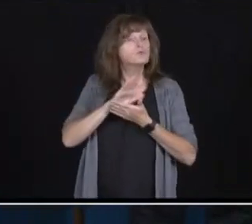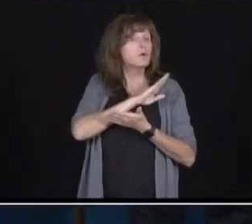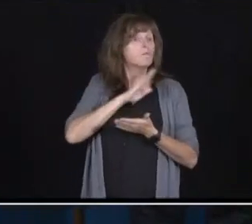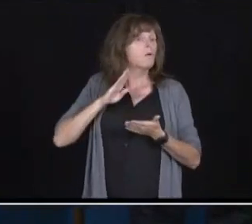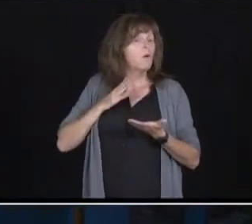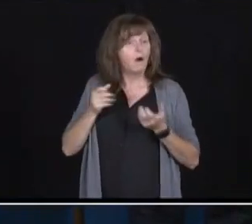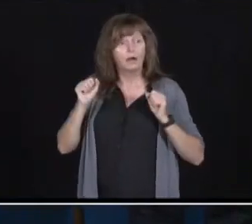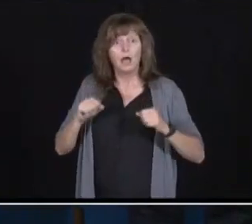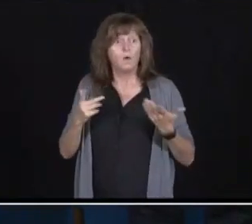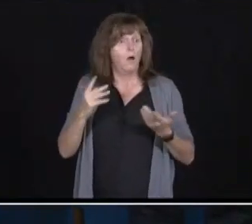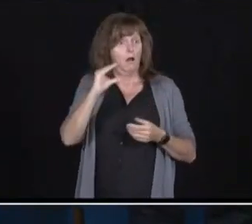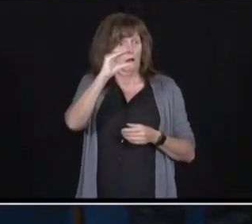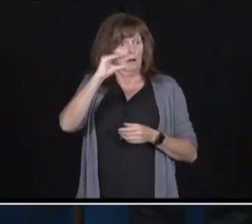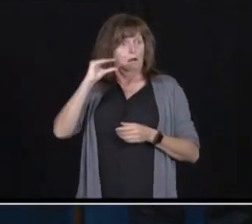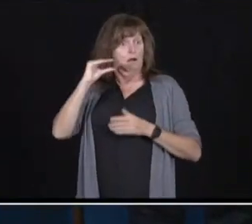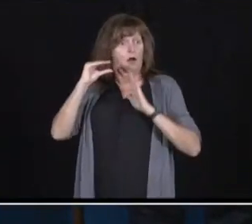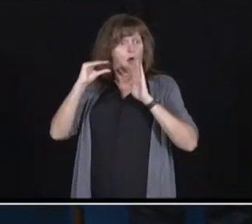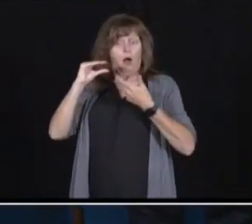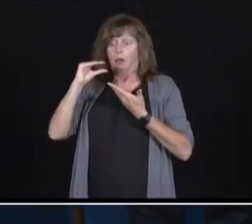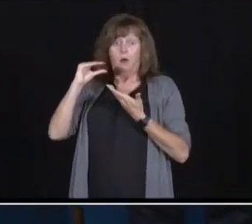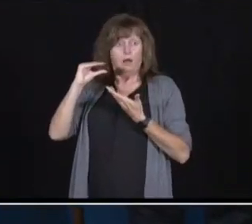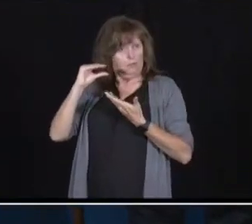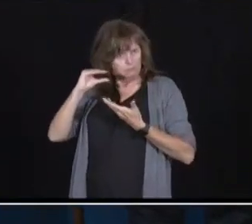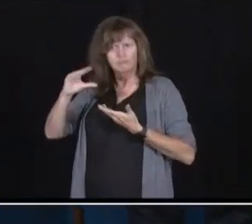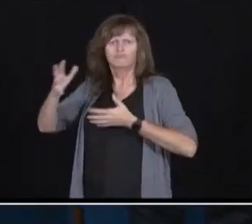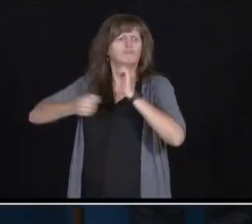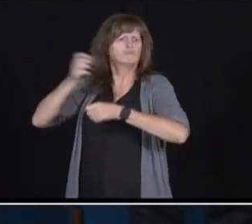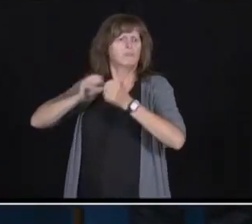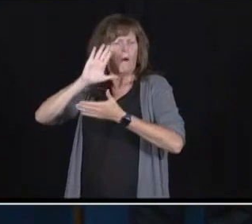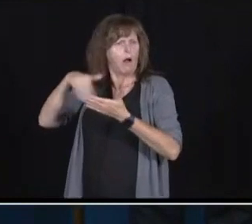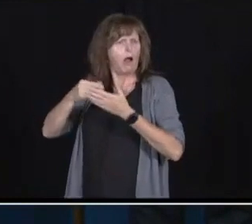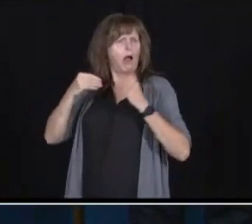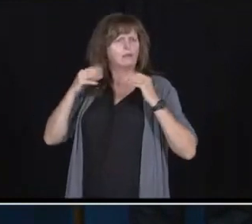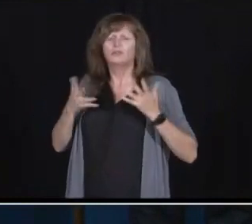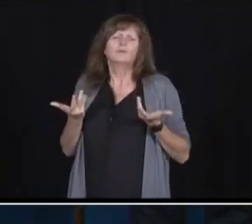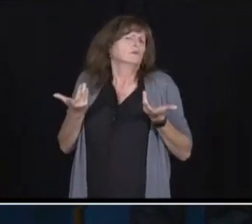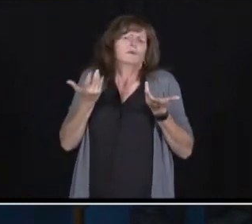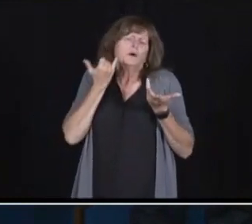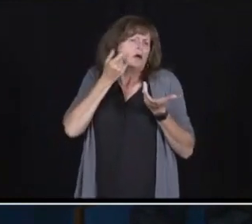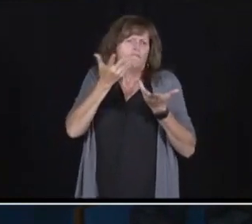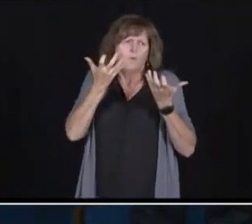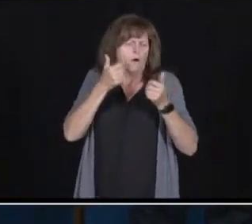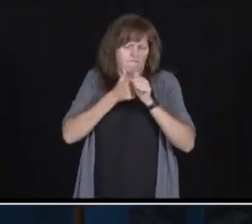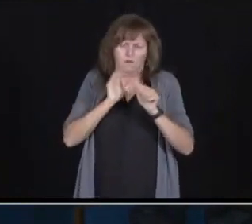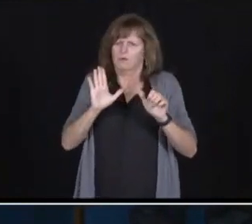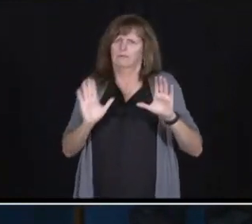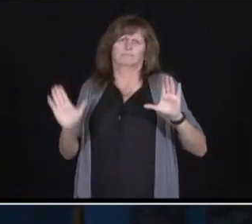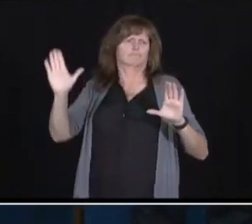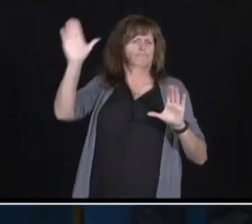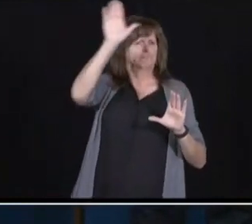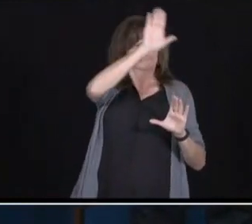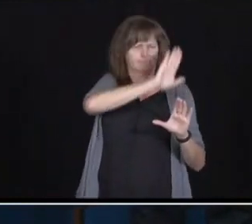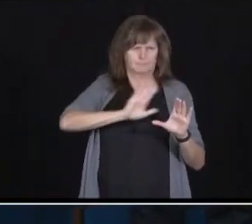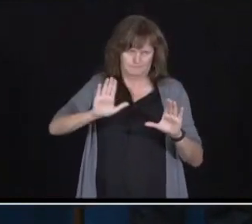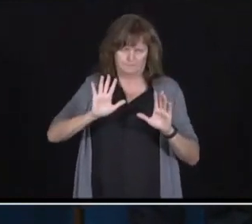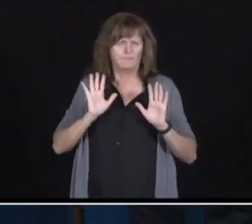To be fair, the school board could use all that for teachers plus the 70 million specifically dedicated to hire more of them and that is